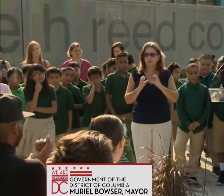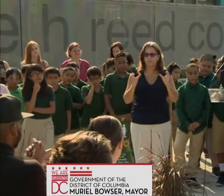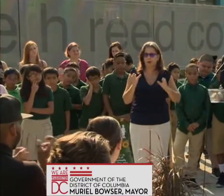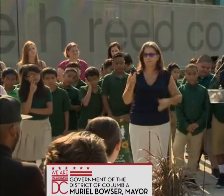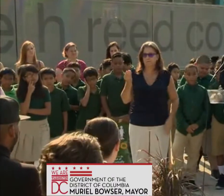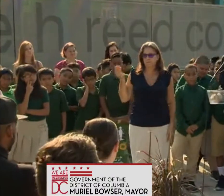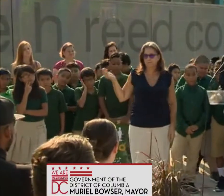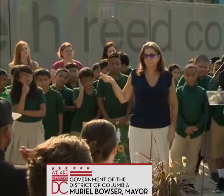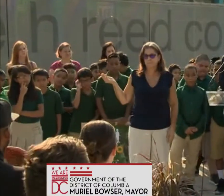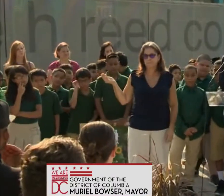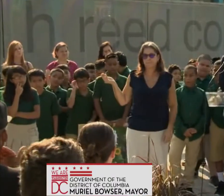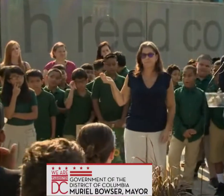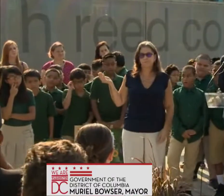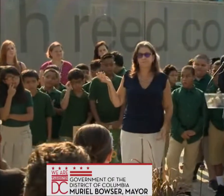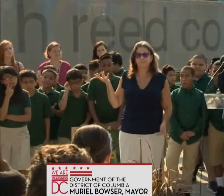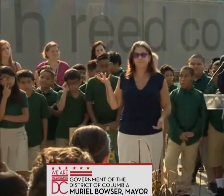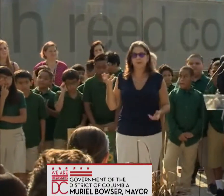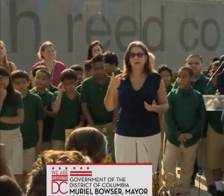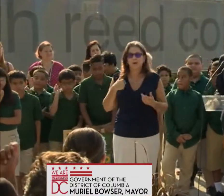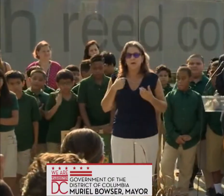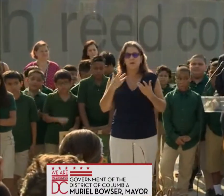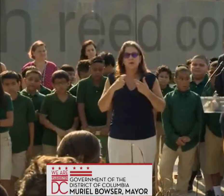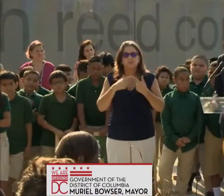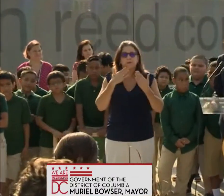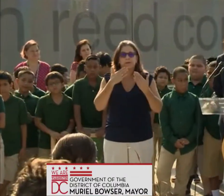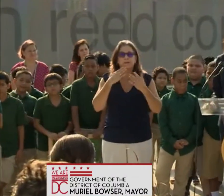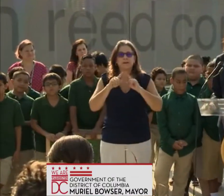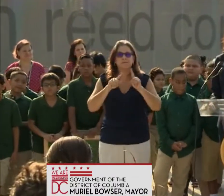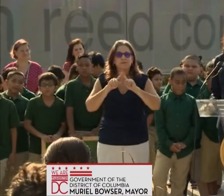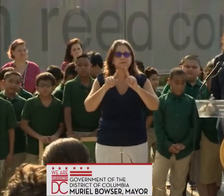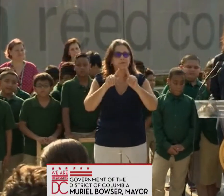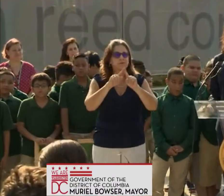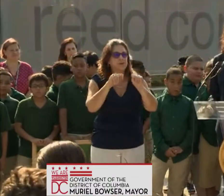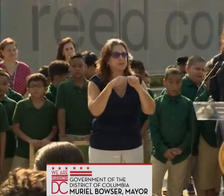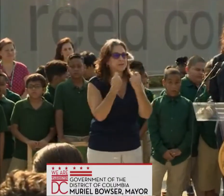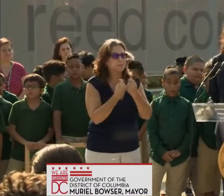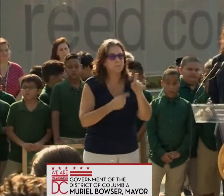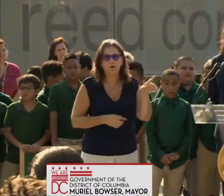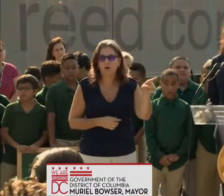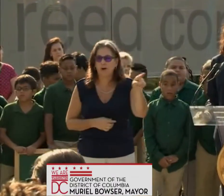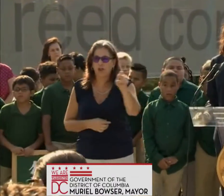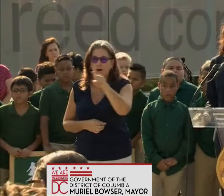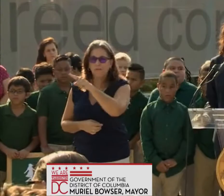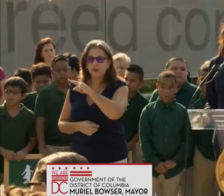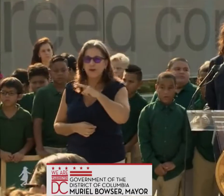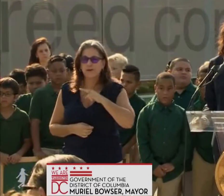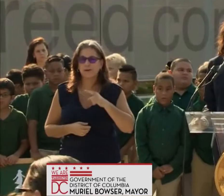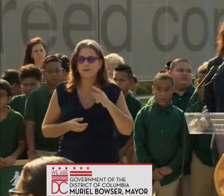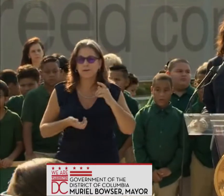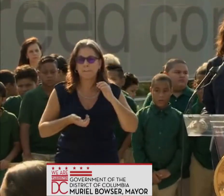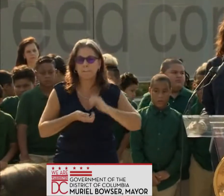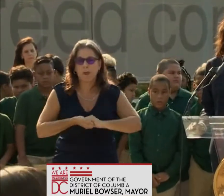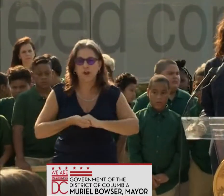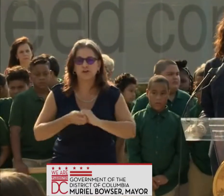again this is a partnership between DDS DCPS and DPR to deliver the Murray